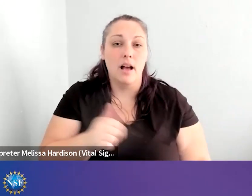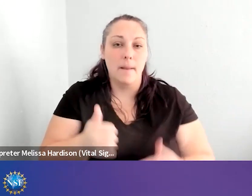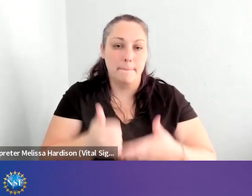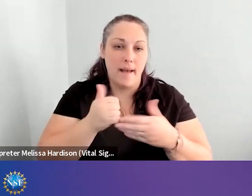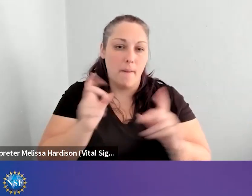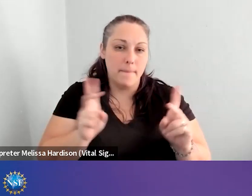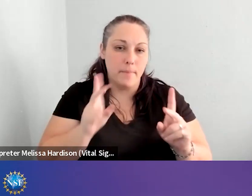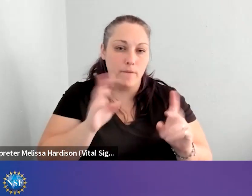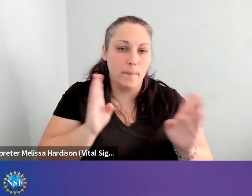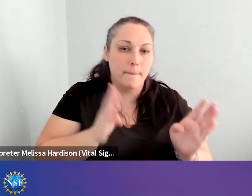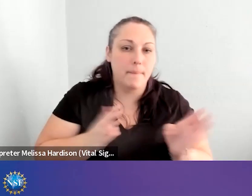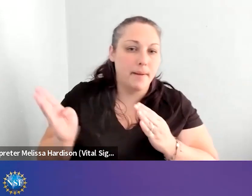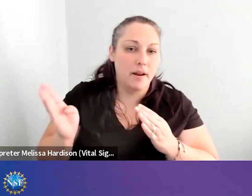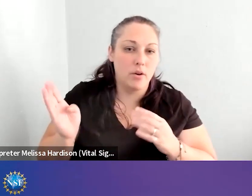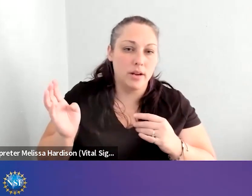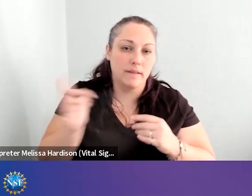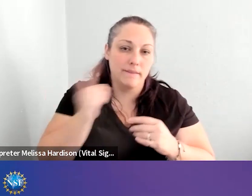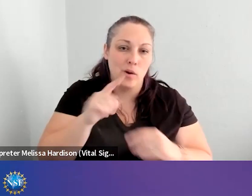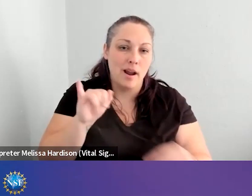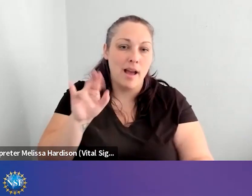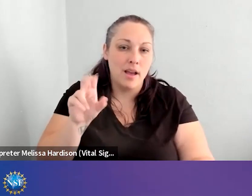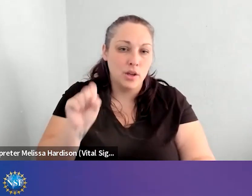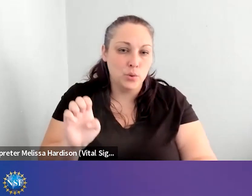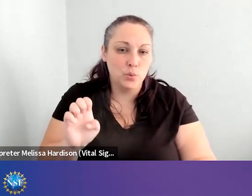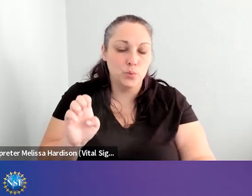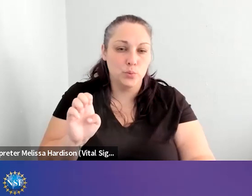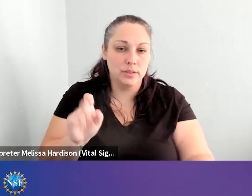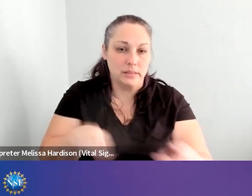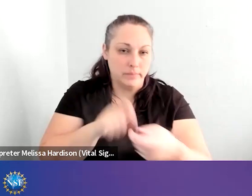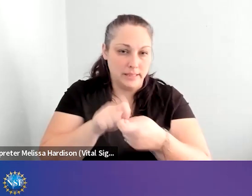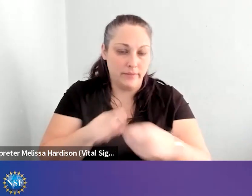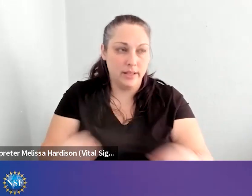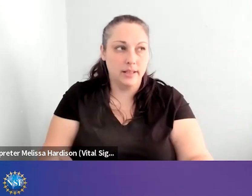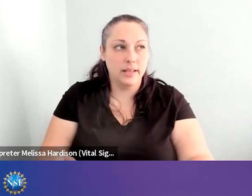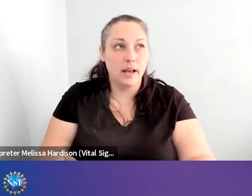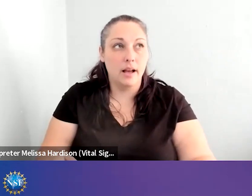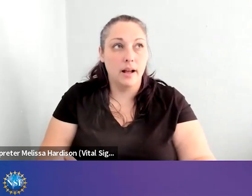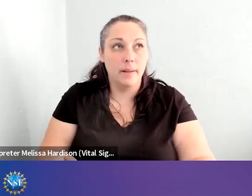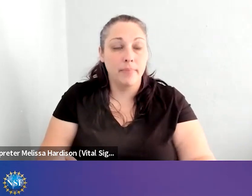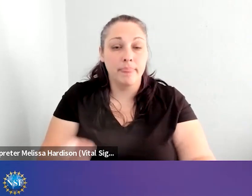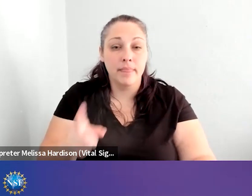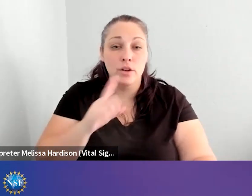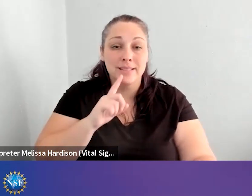The Breaking Barriers series out of Cheyney University --